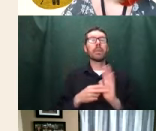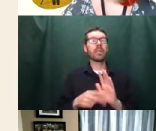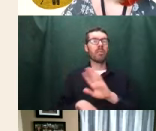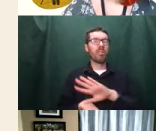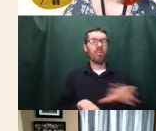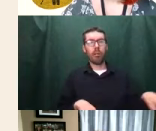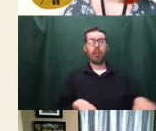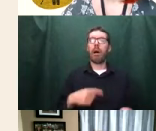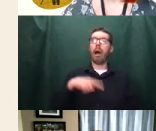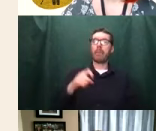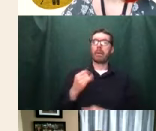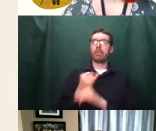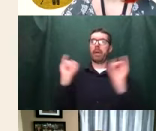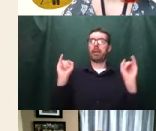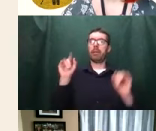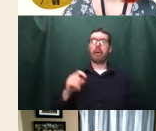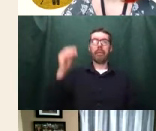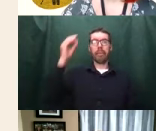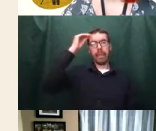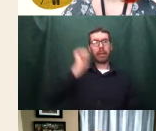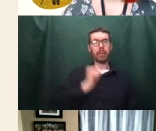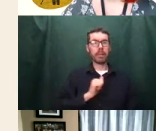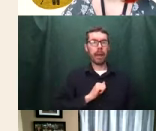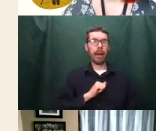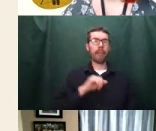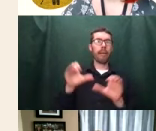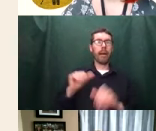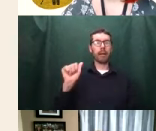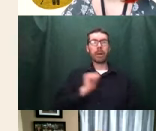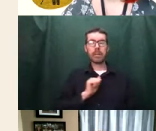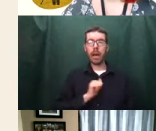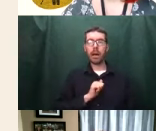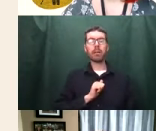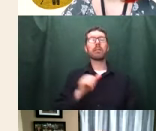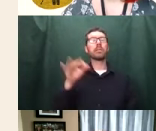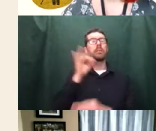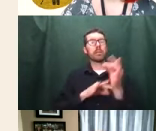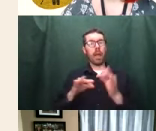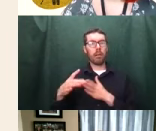or acting for one's self and it tw, um, moves us towards meaningful relationships where